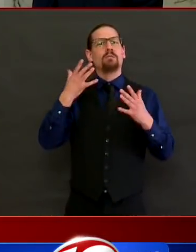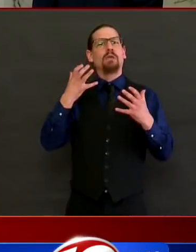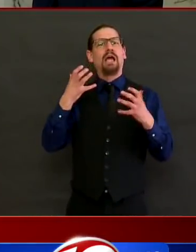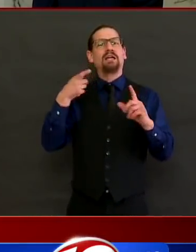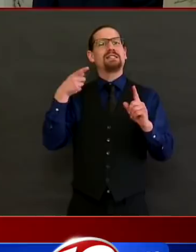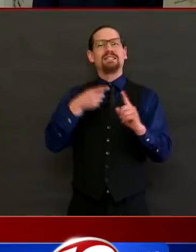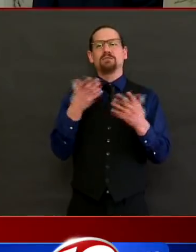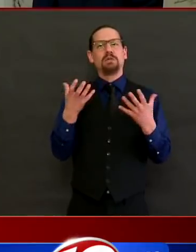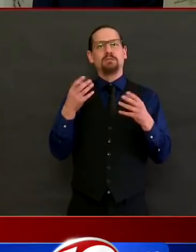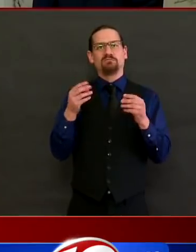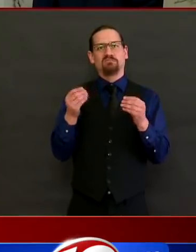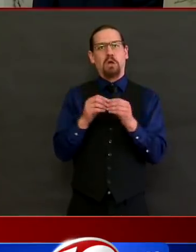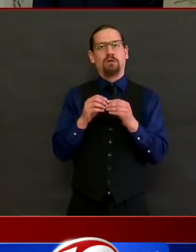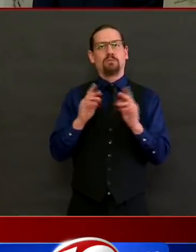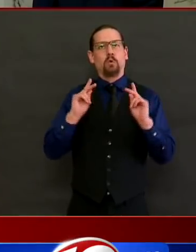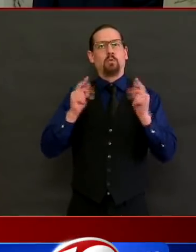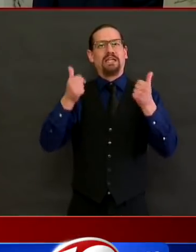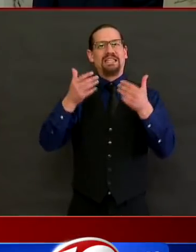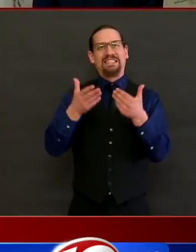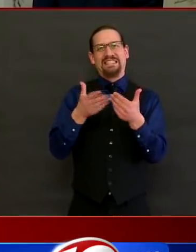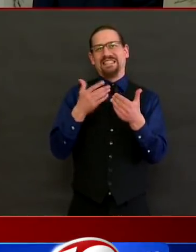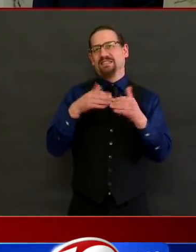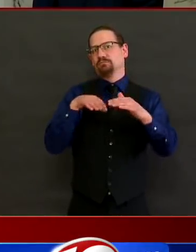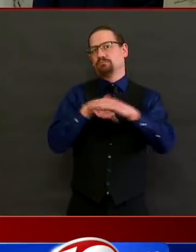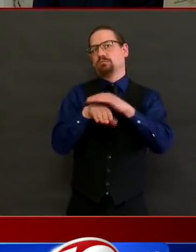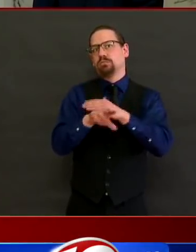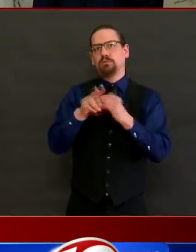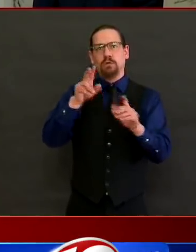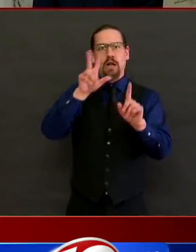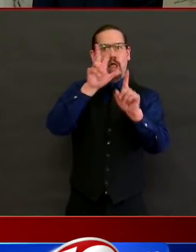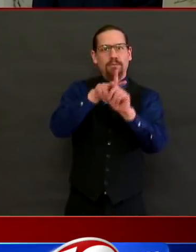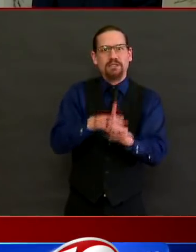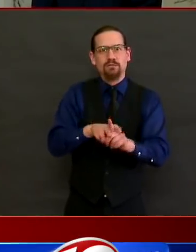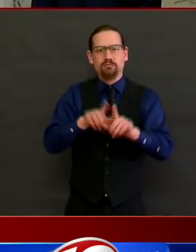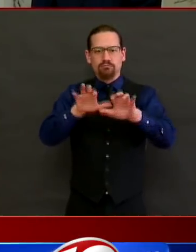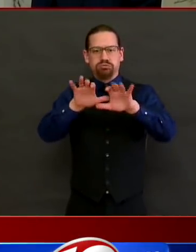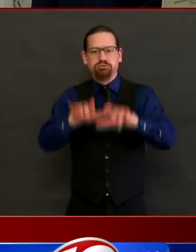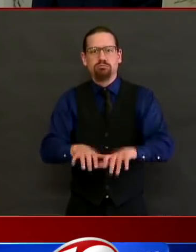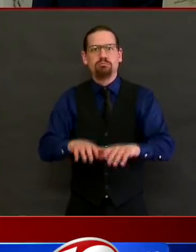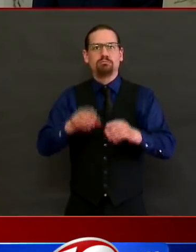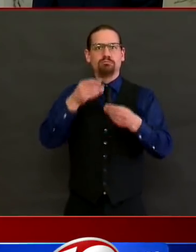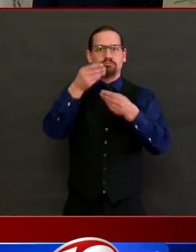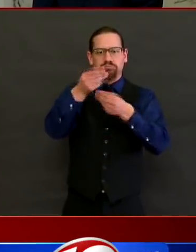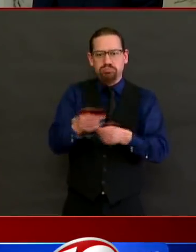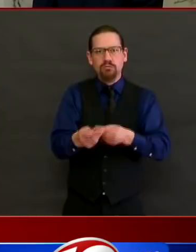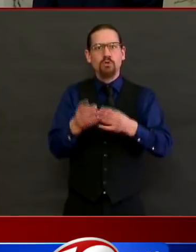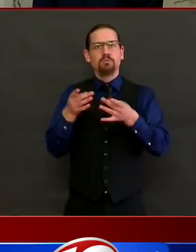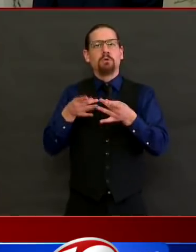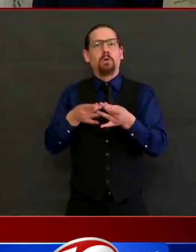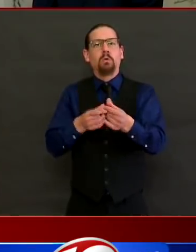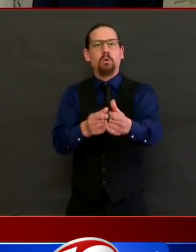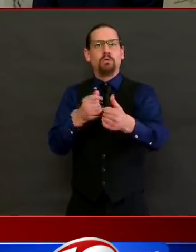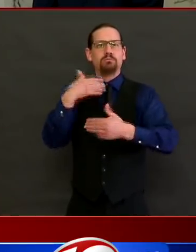BETTER BENEFITS PROVOKES OR QUICKER ACCESS -- FOUR FOLKS ARE QUICKER ACCESS FOR PEOPLE WHO